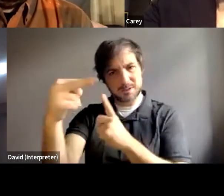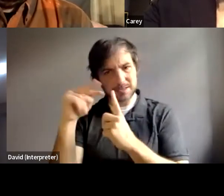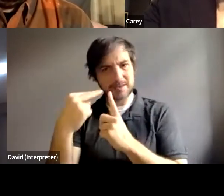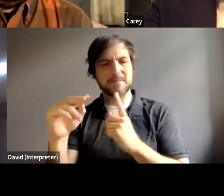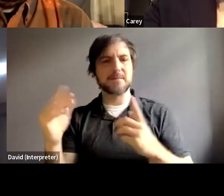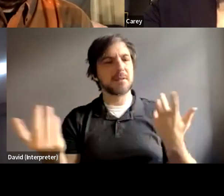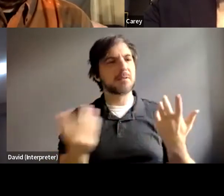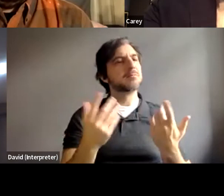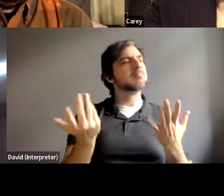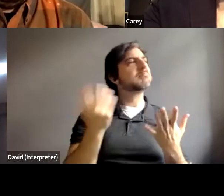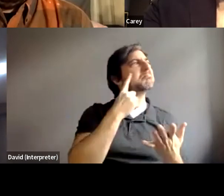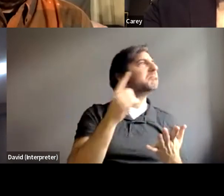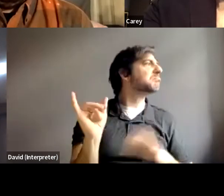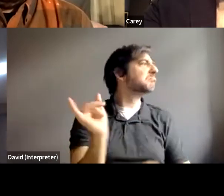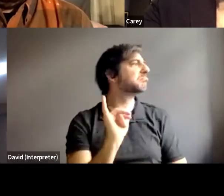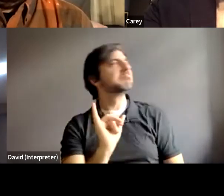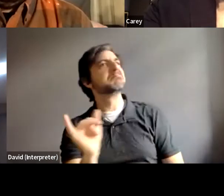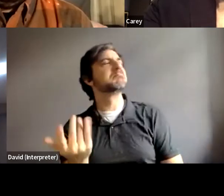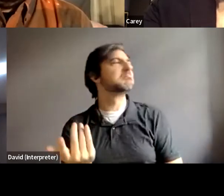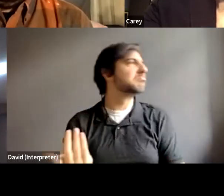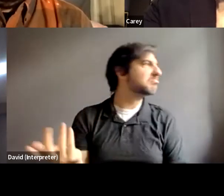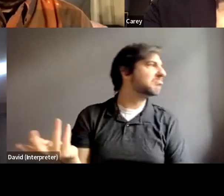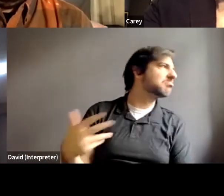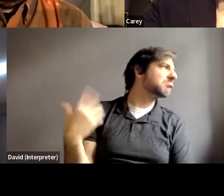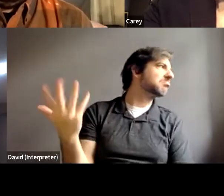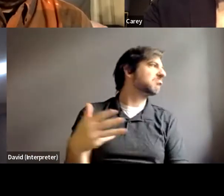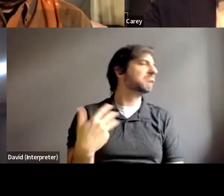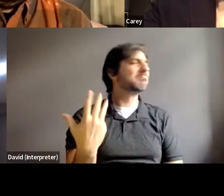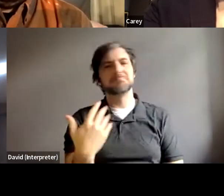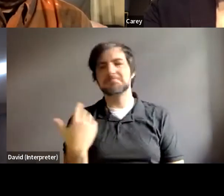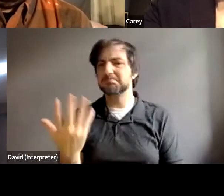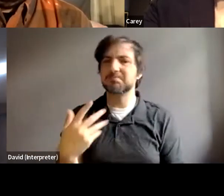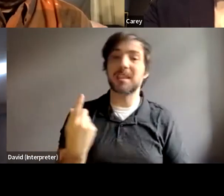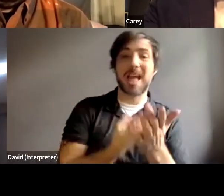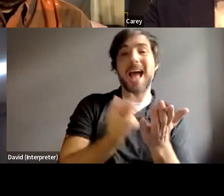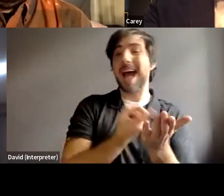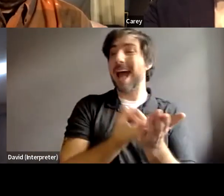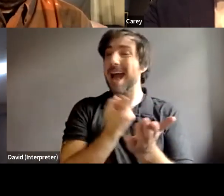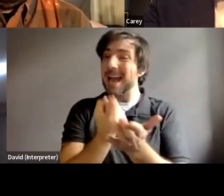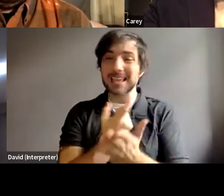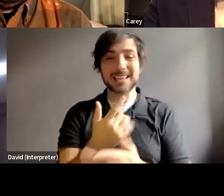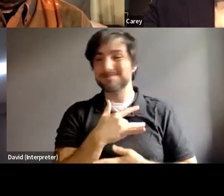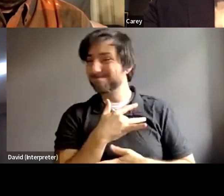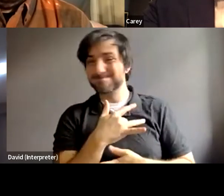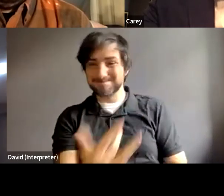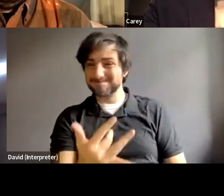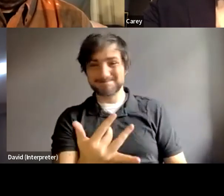of -- just as hockey doesn't tend to have a lot of minority fans, there is also